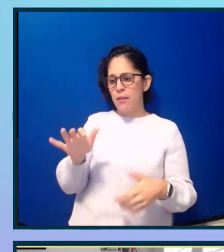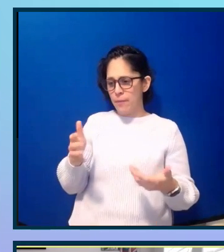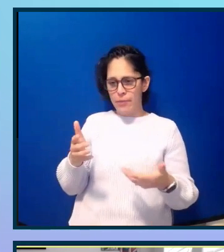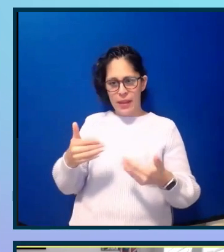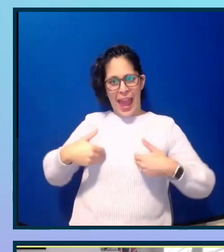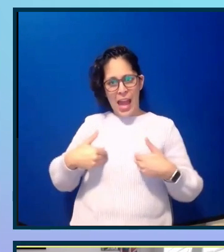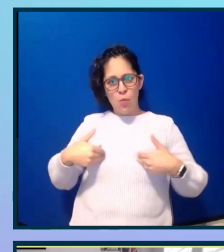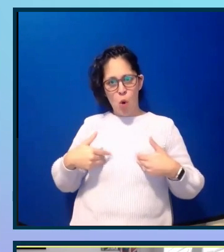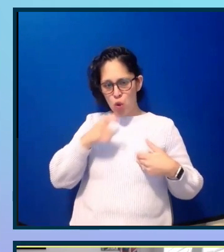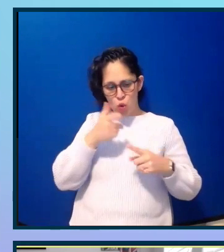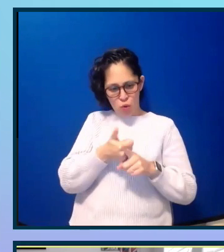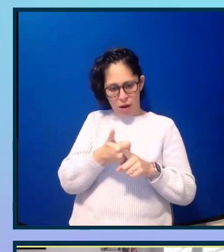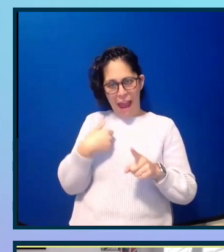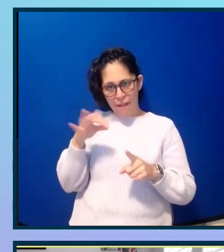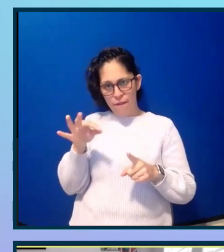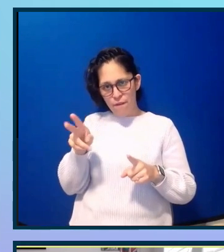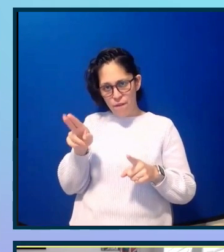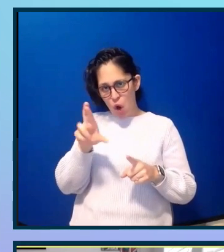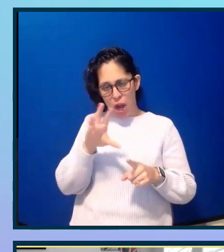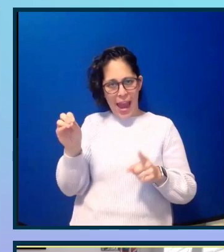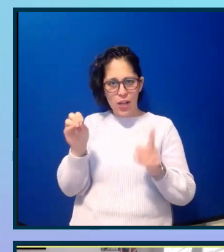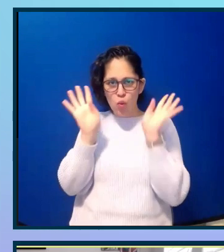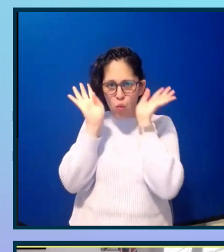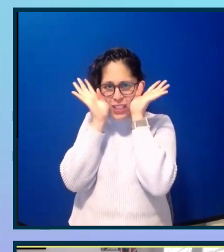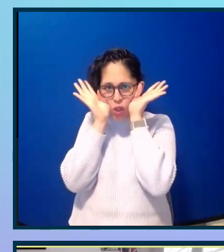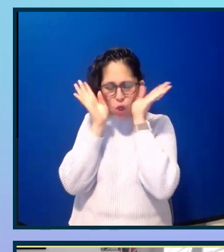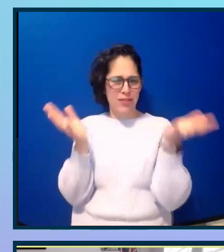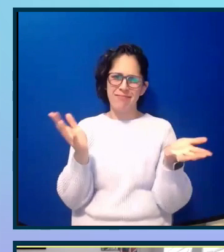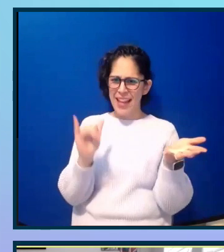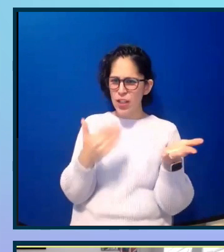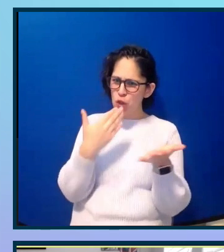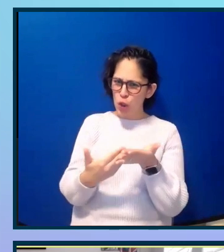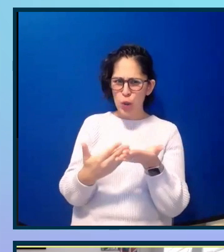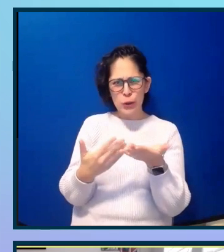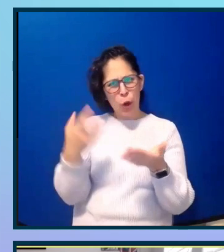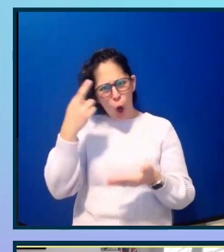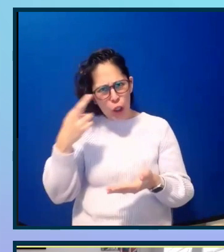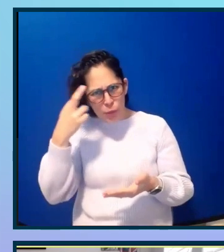There actually might be a good argument to be made for that, because that probably is what she's talking about.